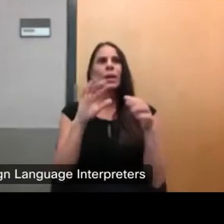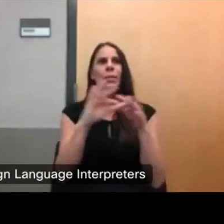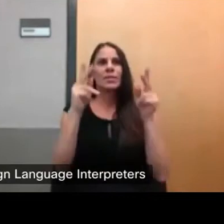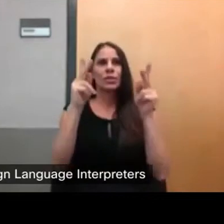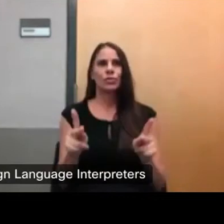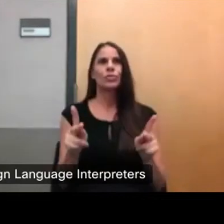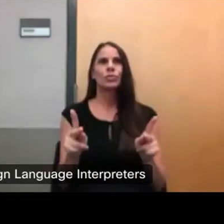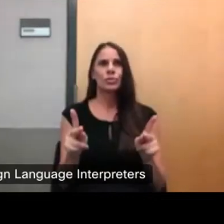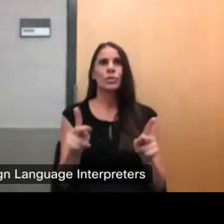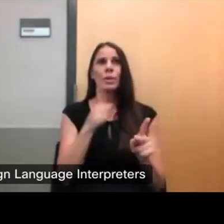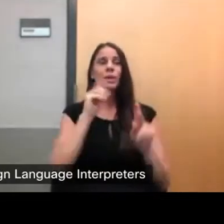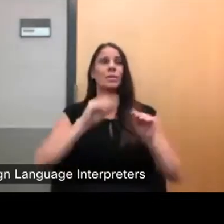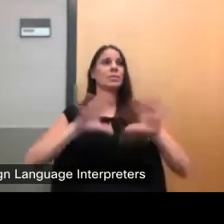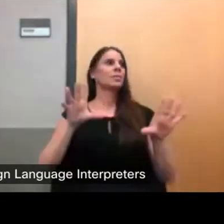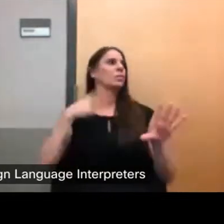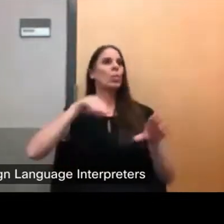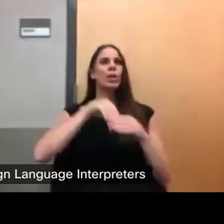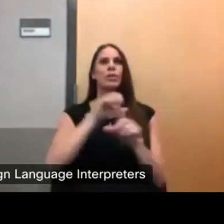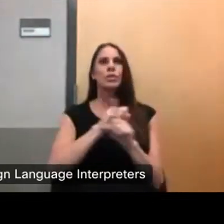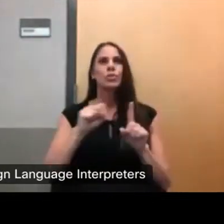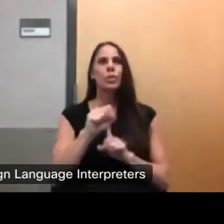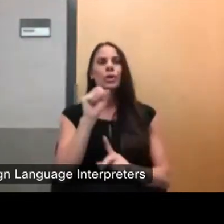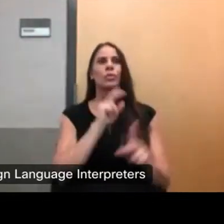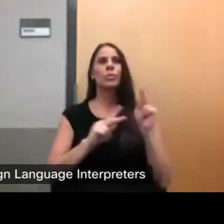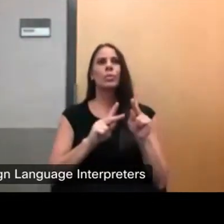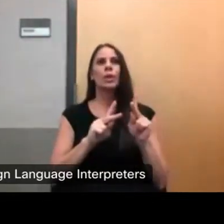situation where people put a lot of faith, not only what is being told to them, but who